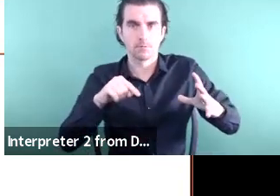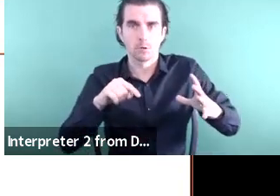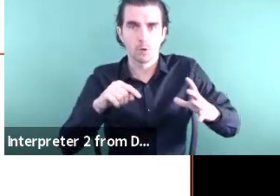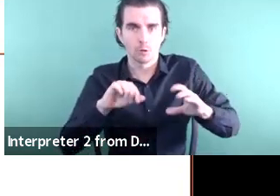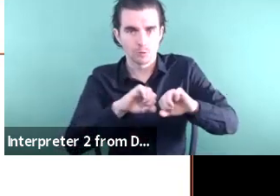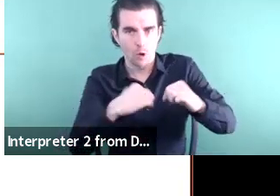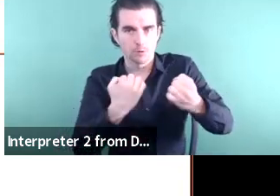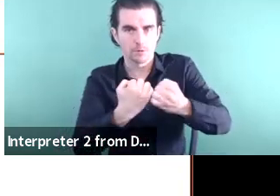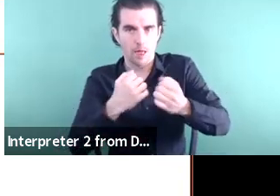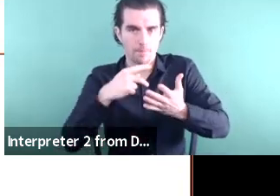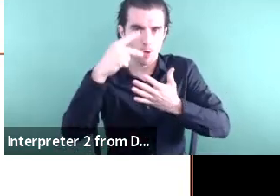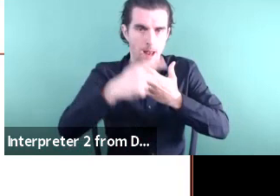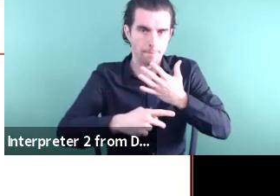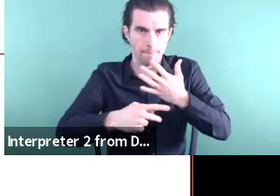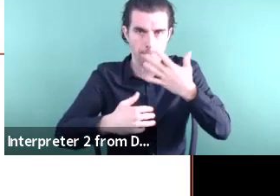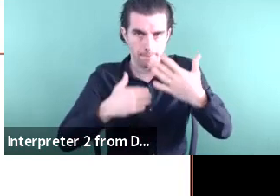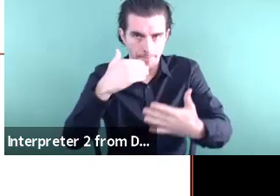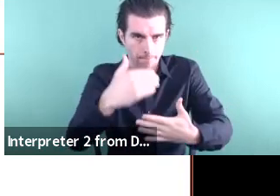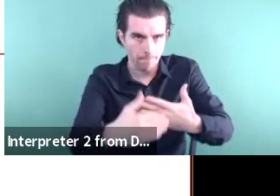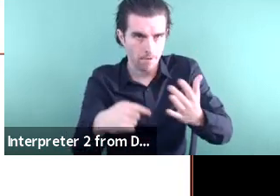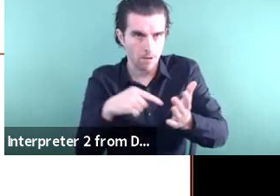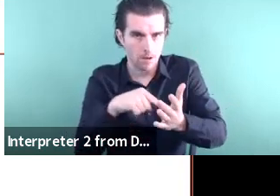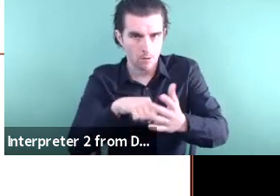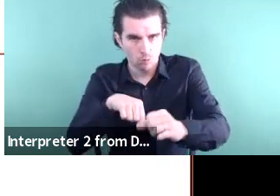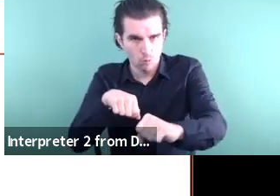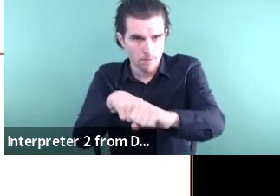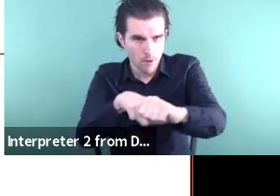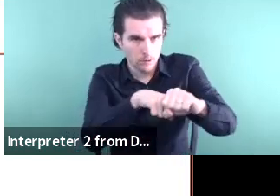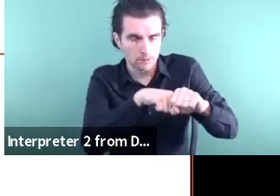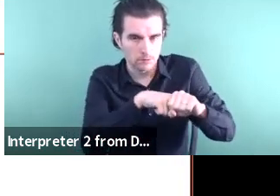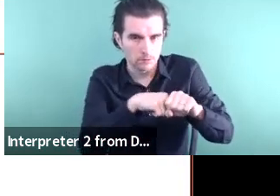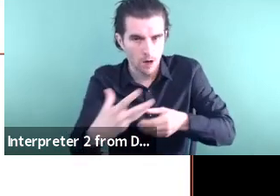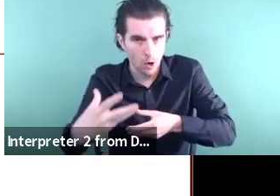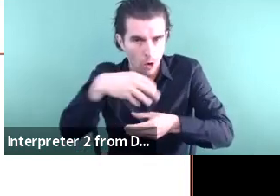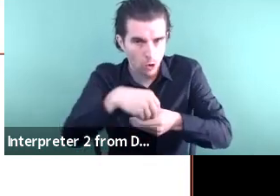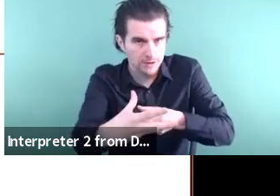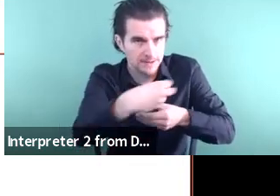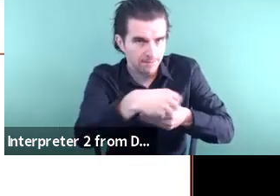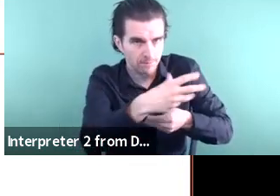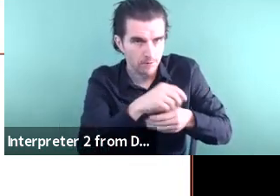In 2013, there was a reform where the family assistance was actually transformed in the poverty